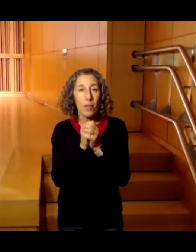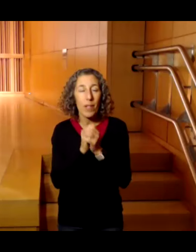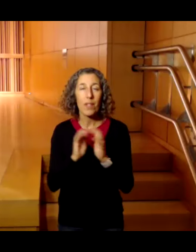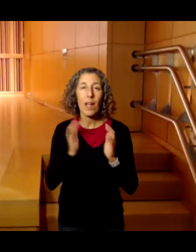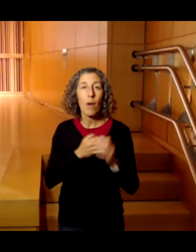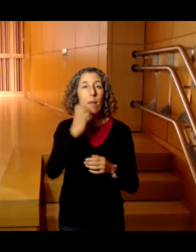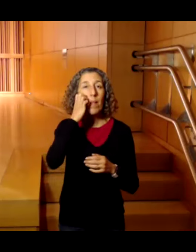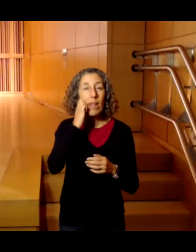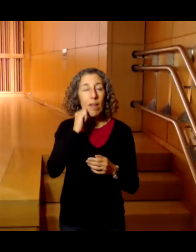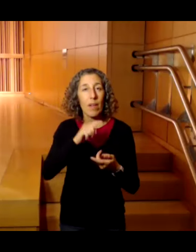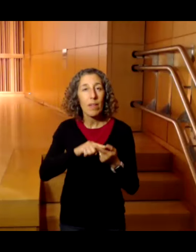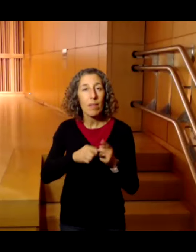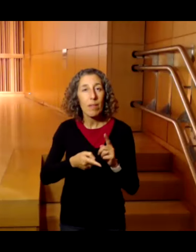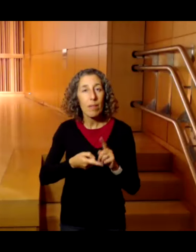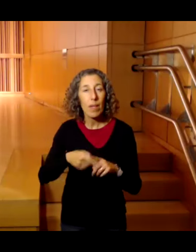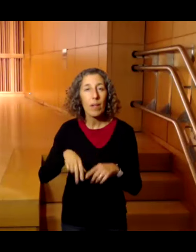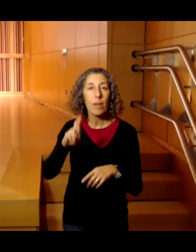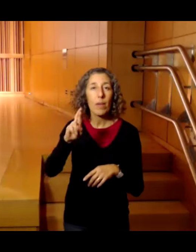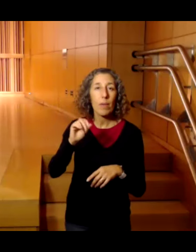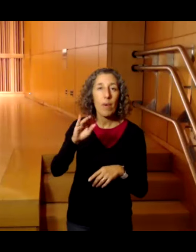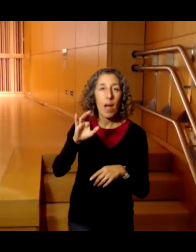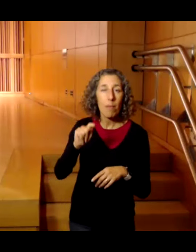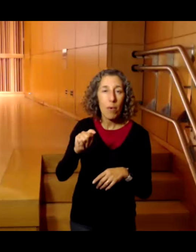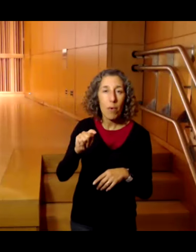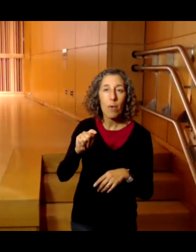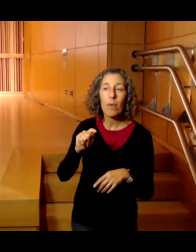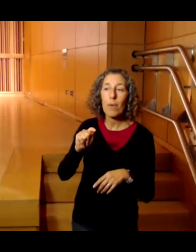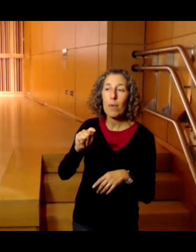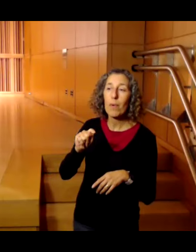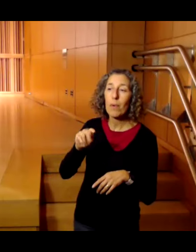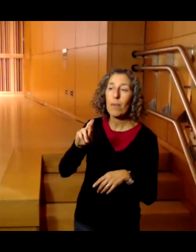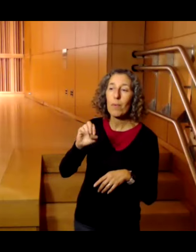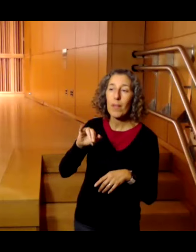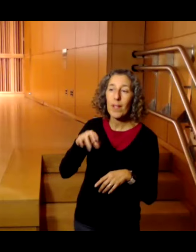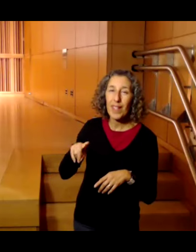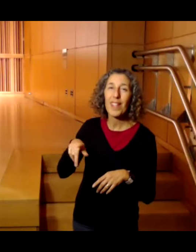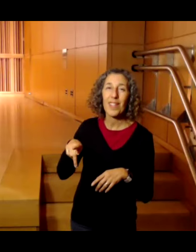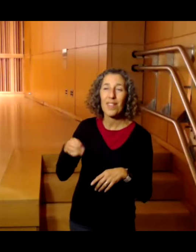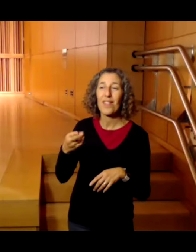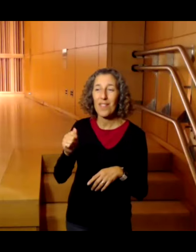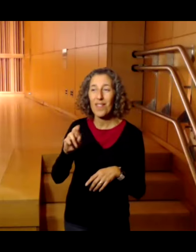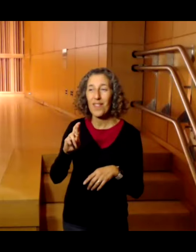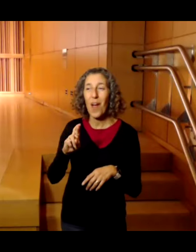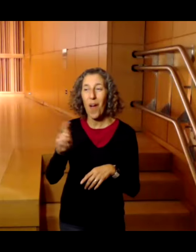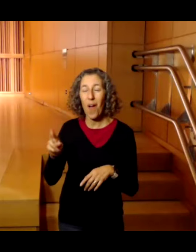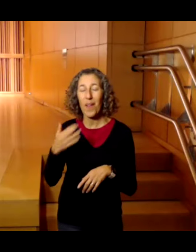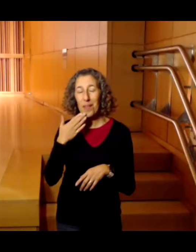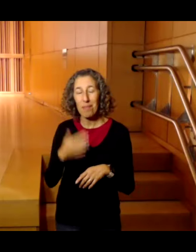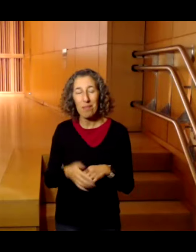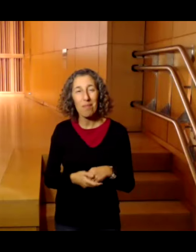Robert Fitzger, Reed Farr.